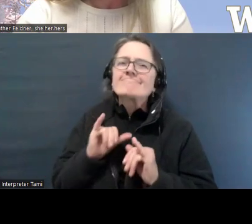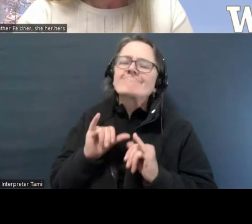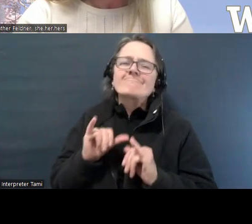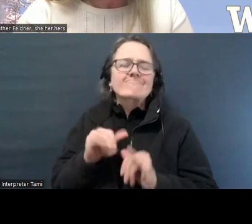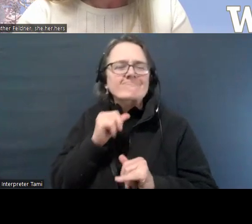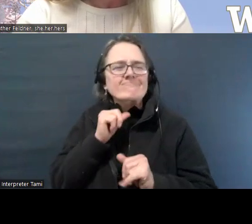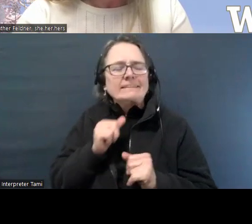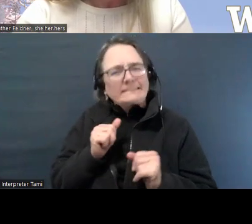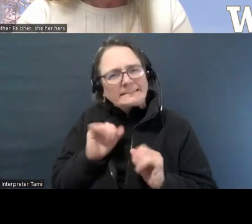I'll put it that way.